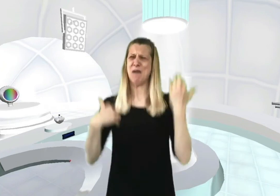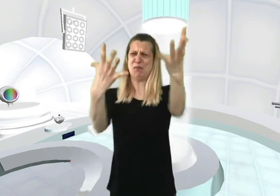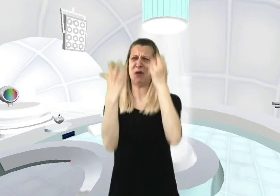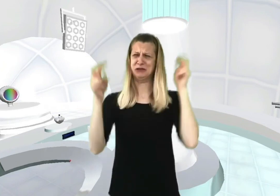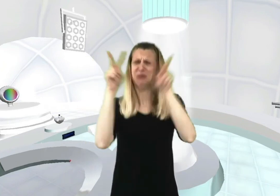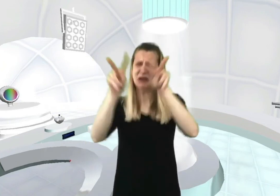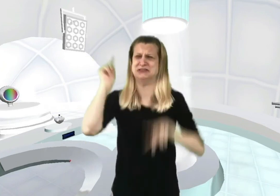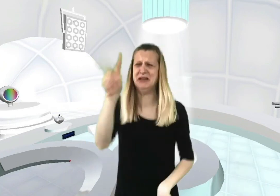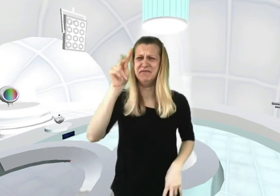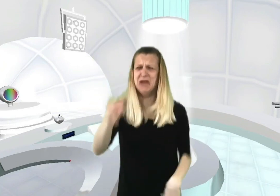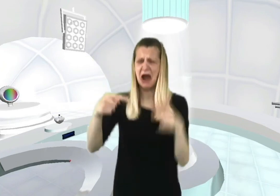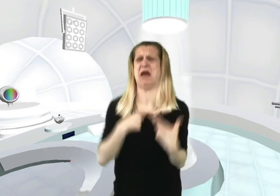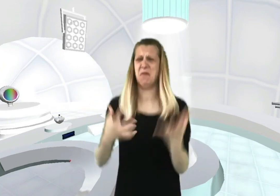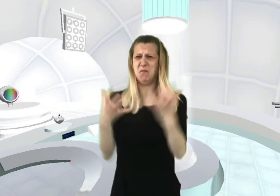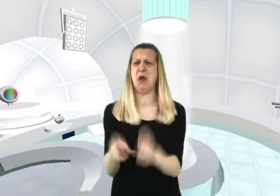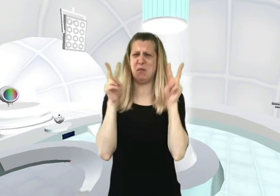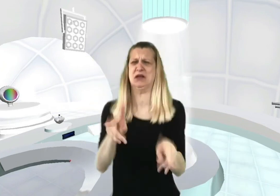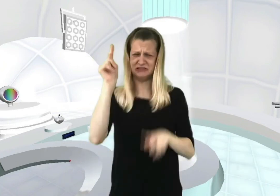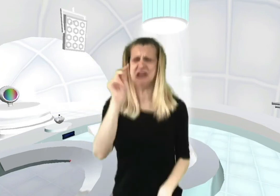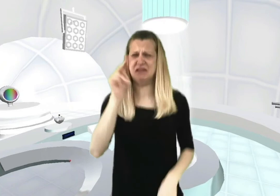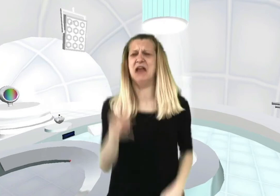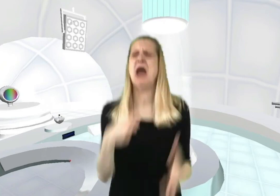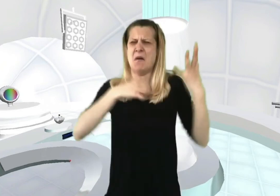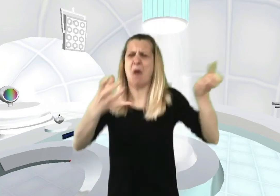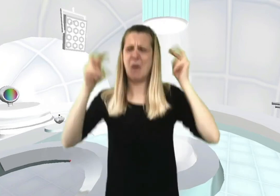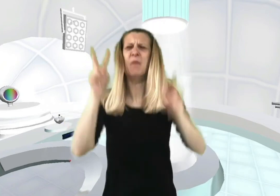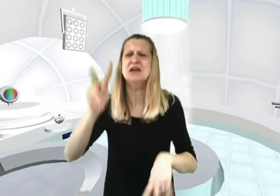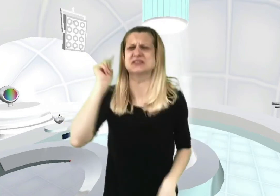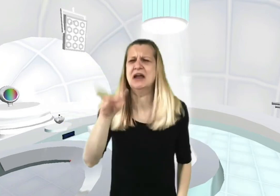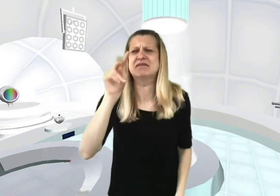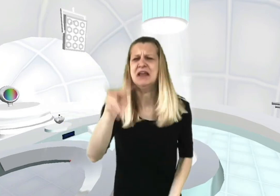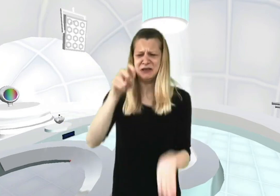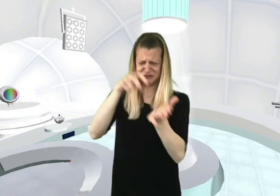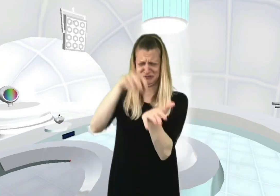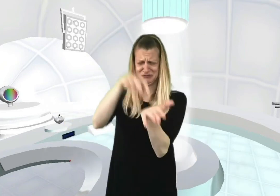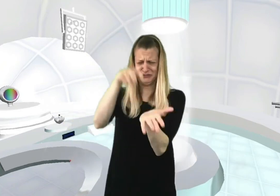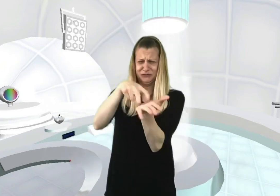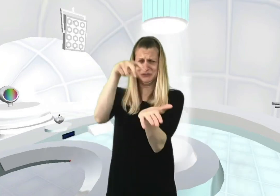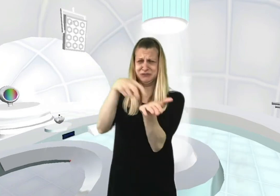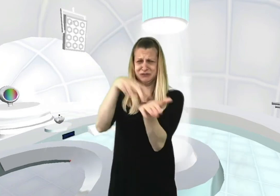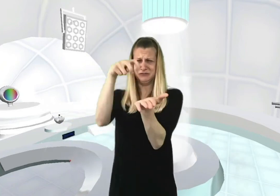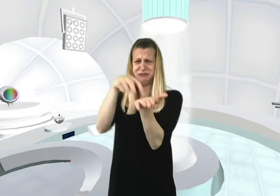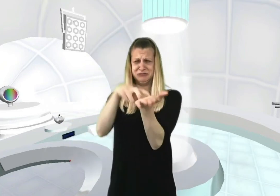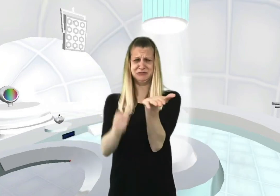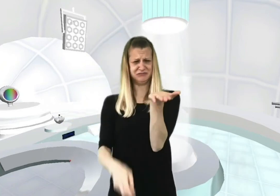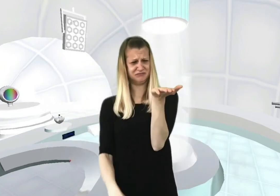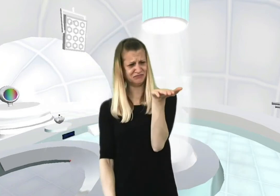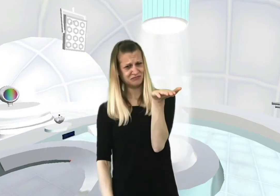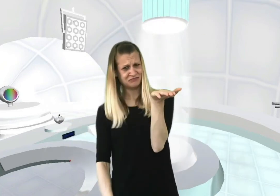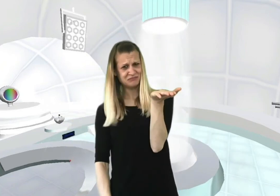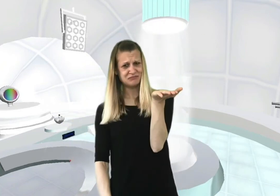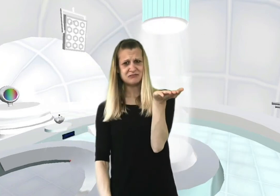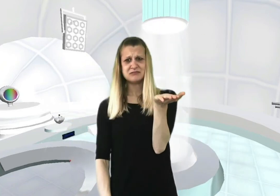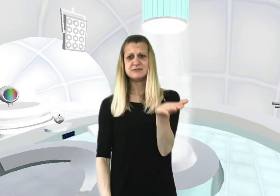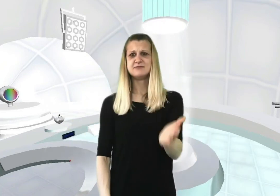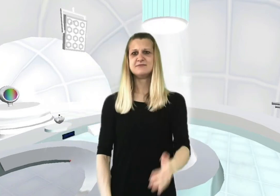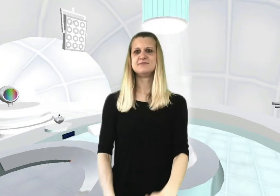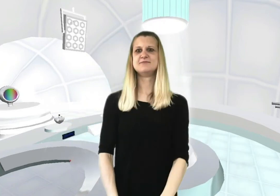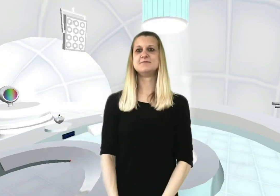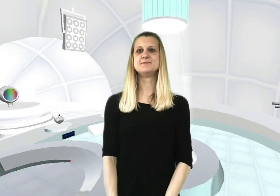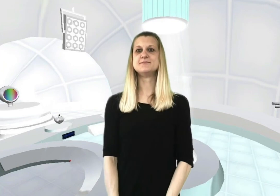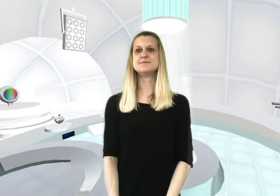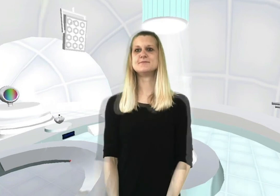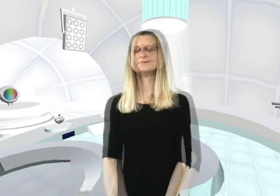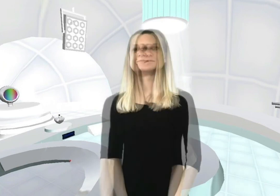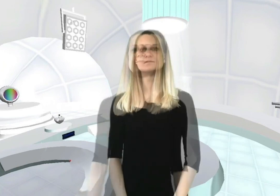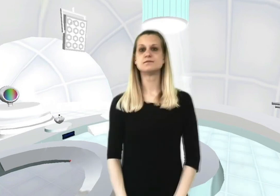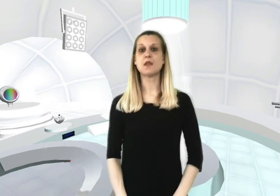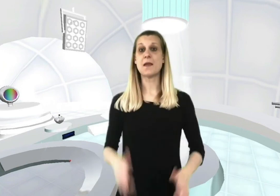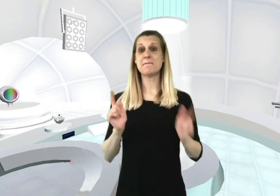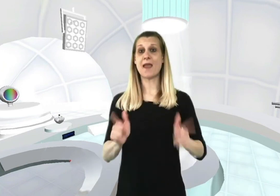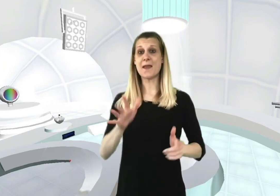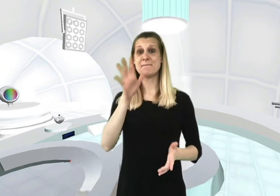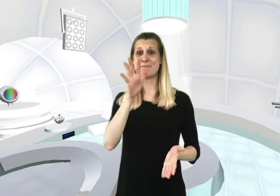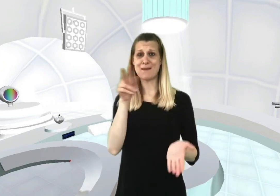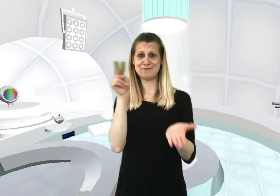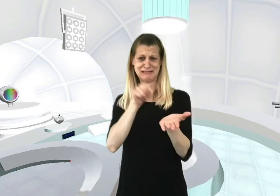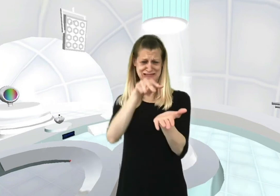"I want to watch television!" he squeaked. "I want to watch television! I want to watch television! I want to watch television!"